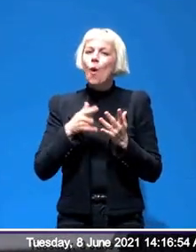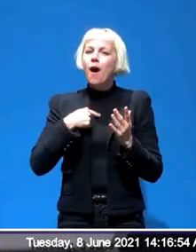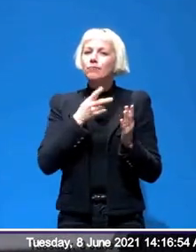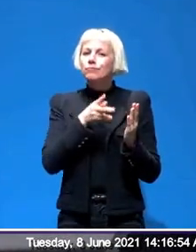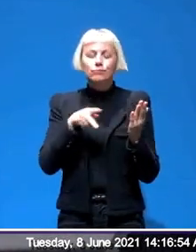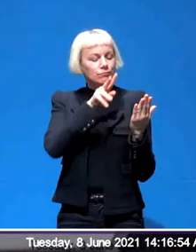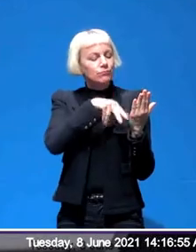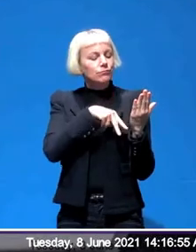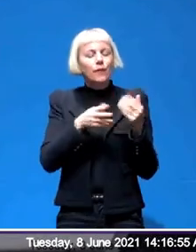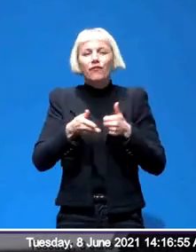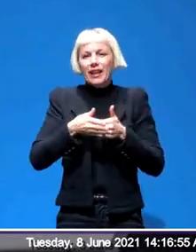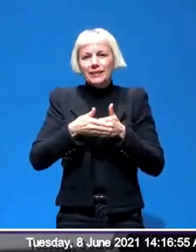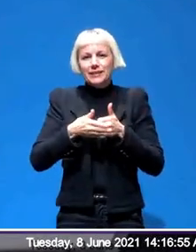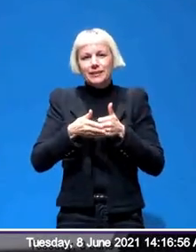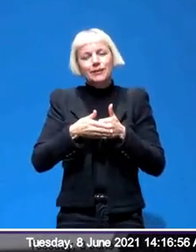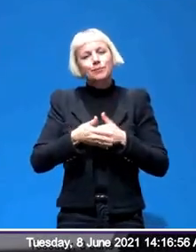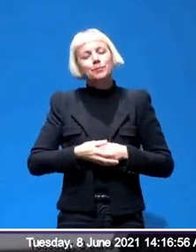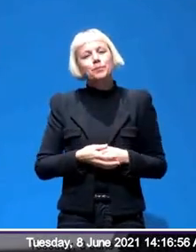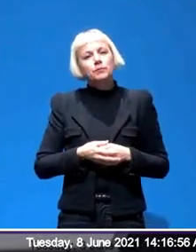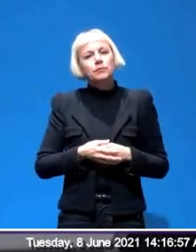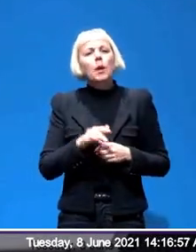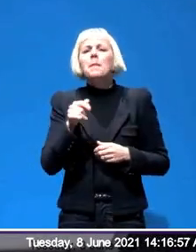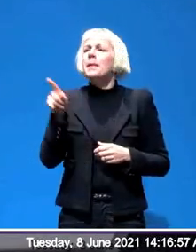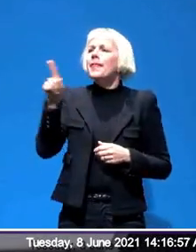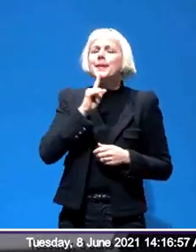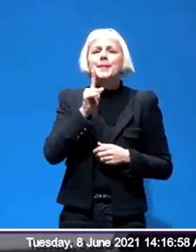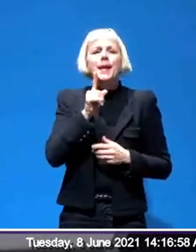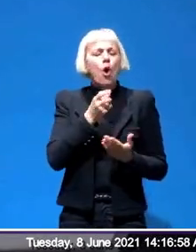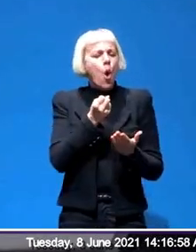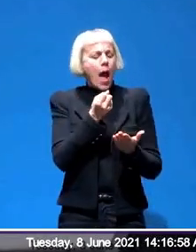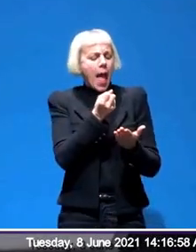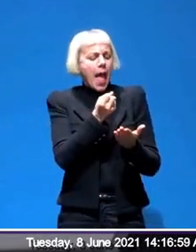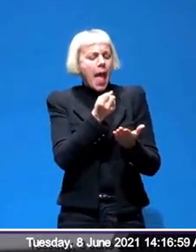They might have put "epileptic fit" and I would change that to "seizure".